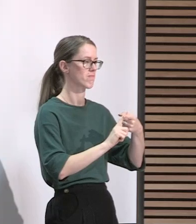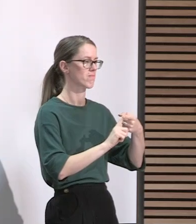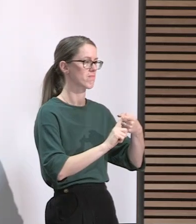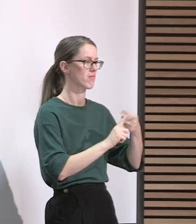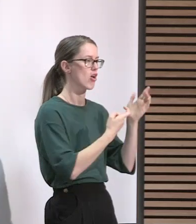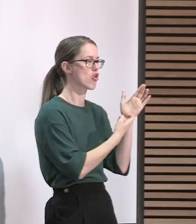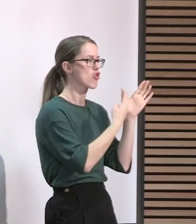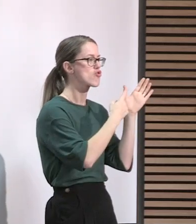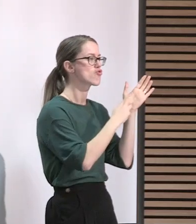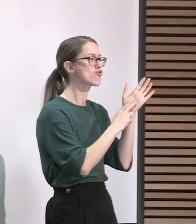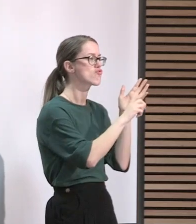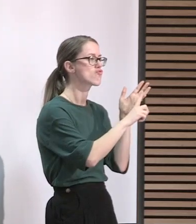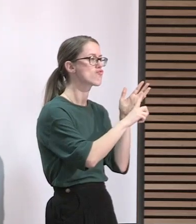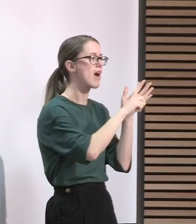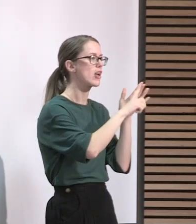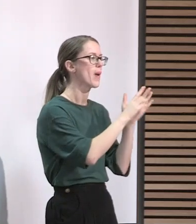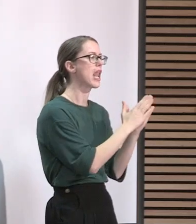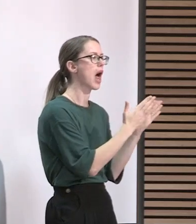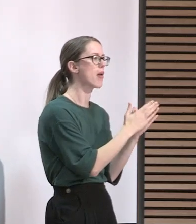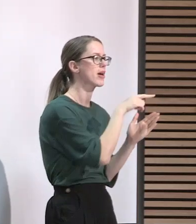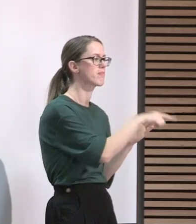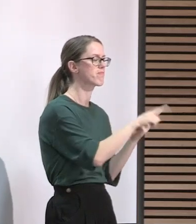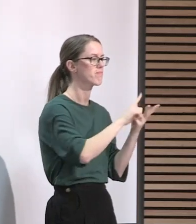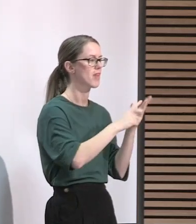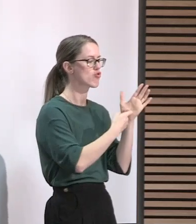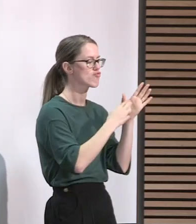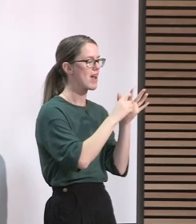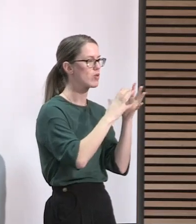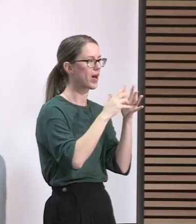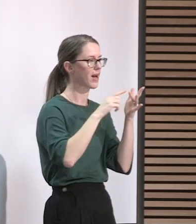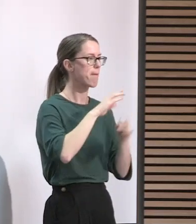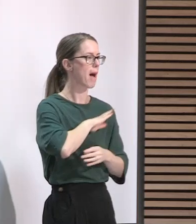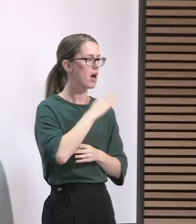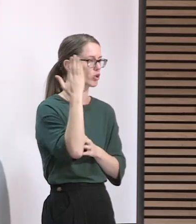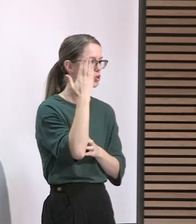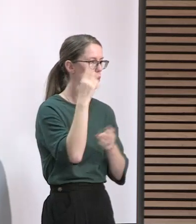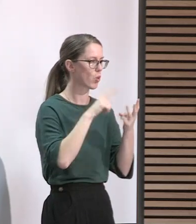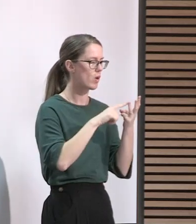along. Today and tomorrow,